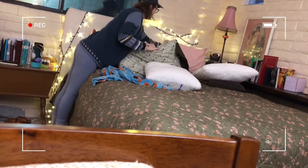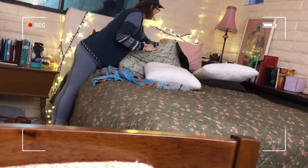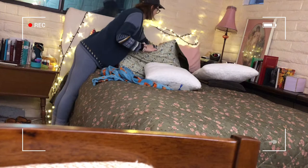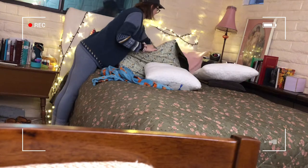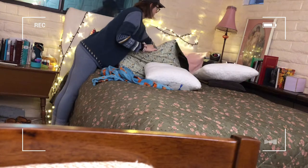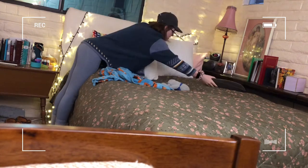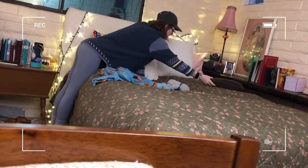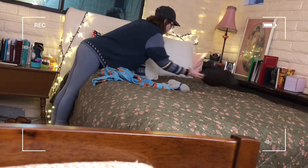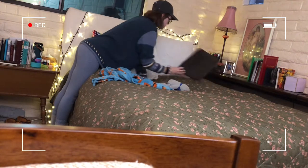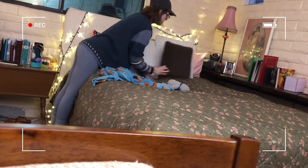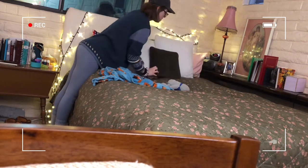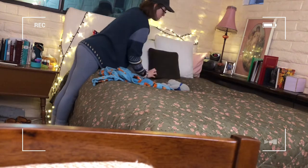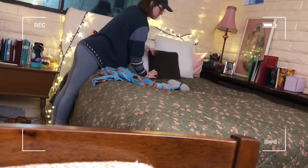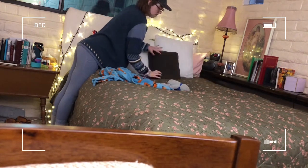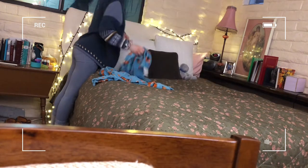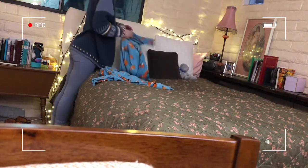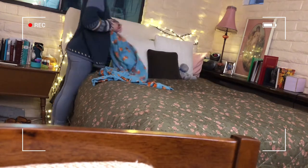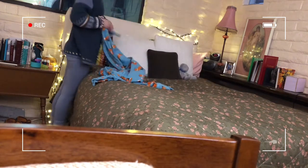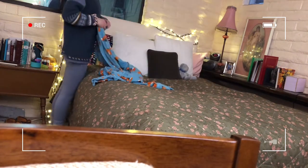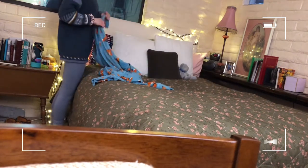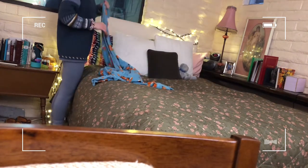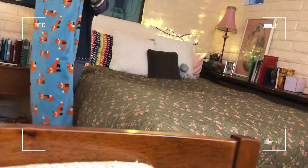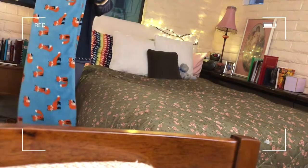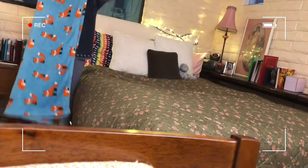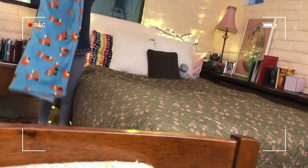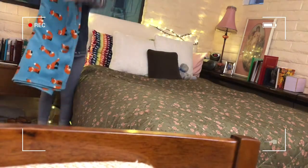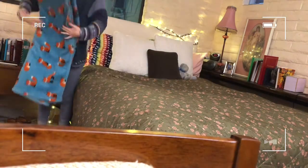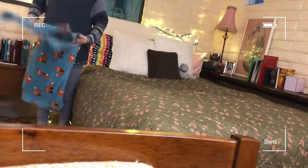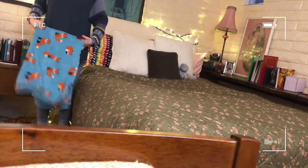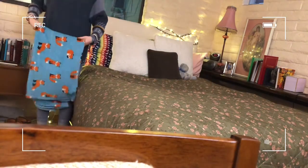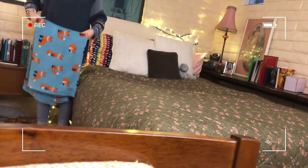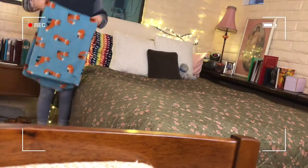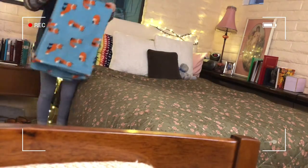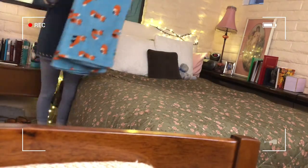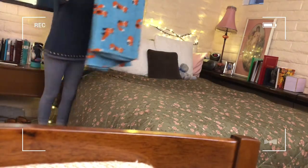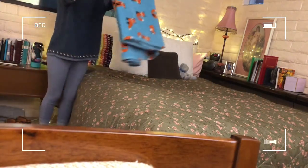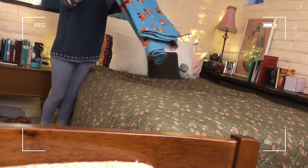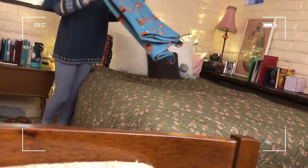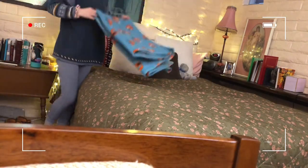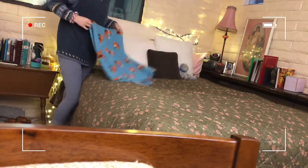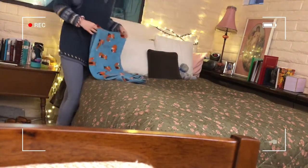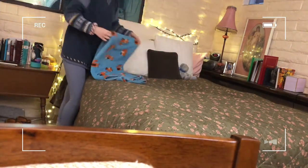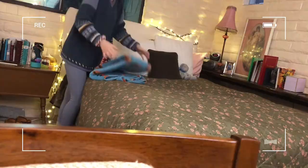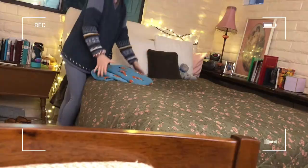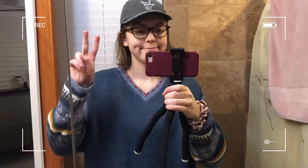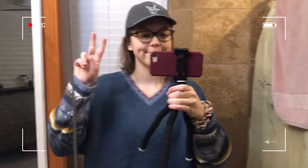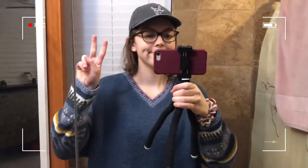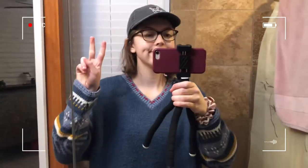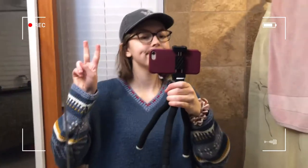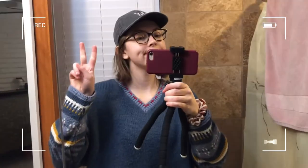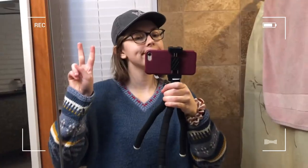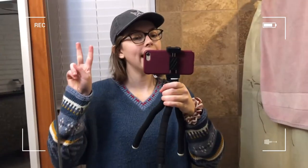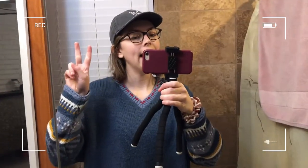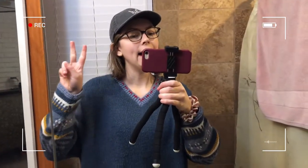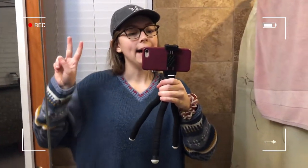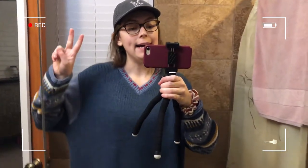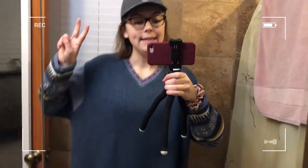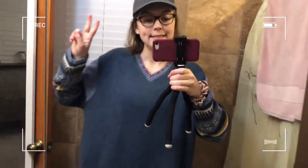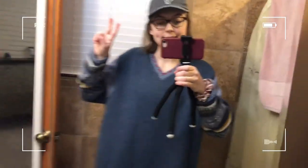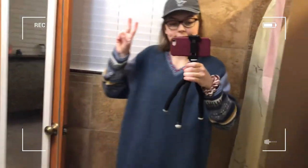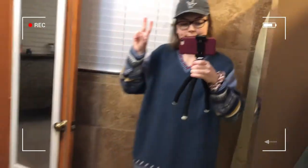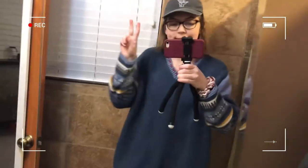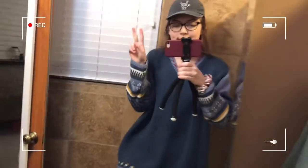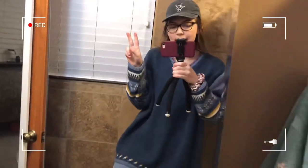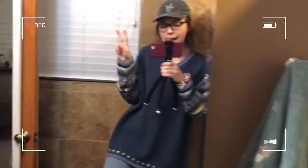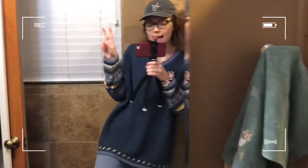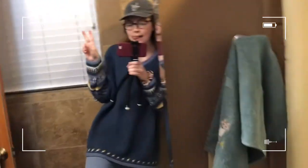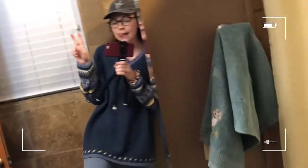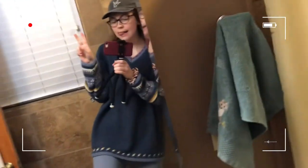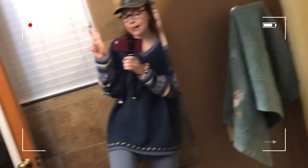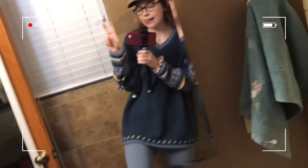*I hope that one day we'll be in love when you're not far away.*